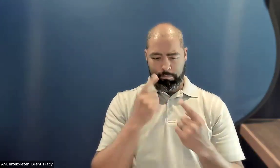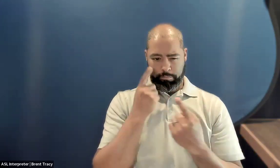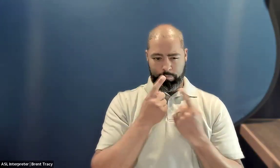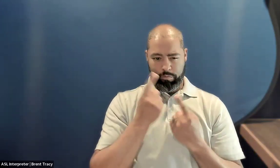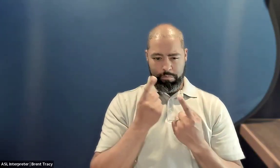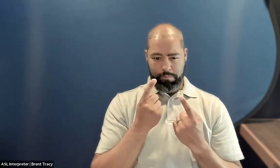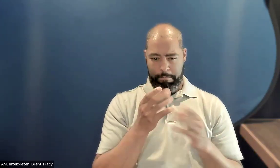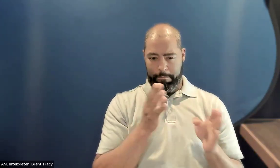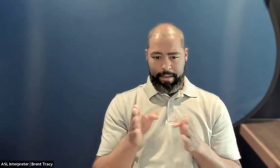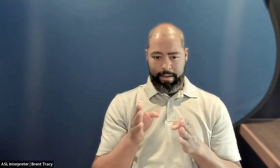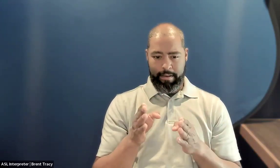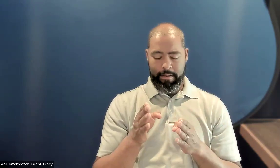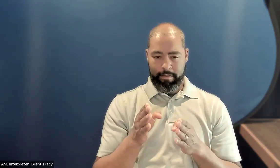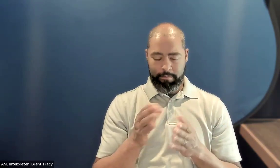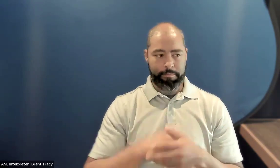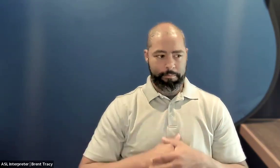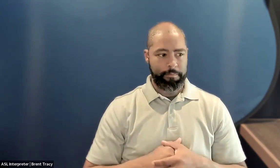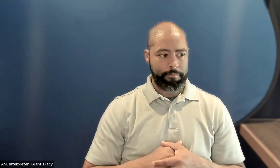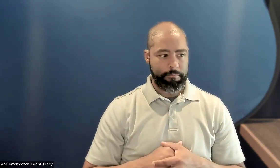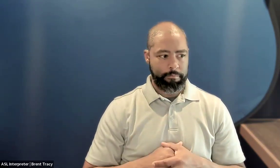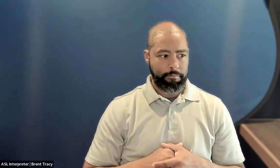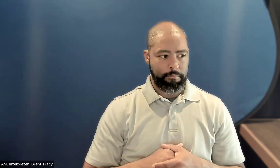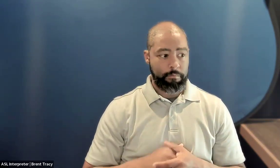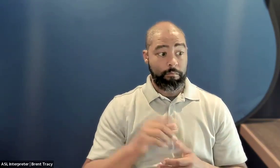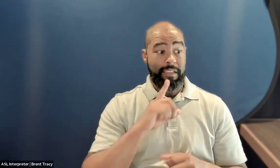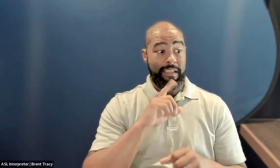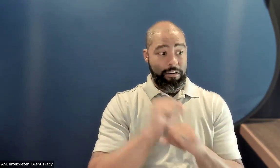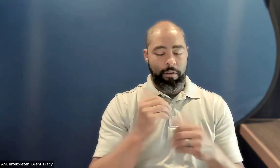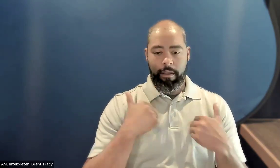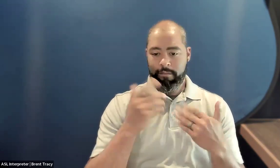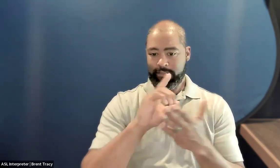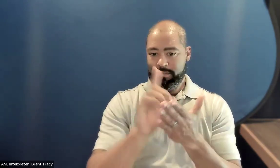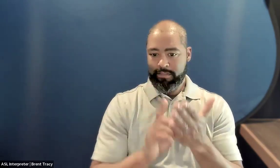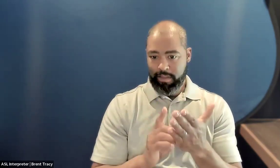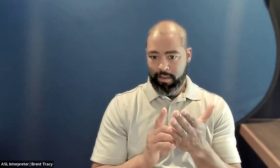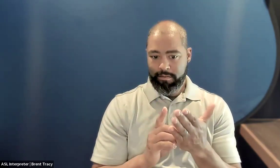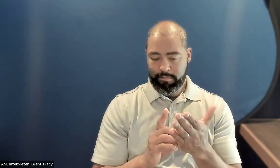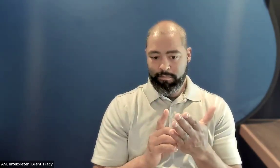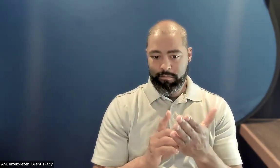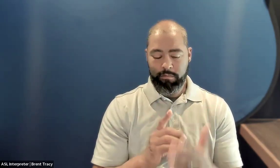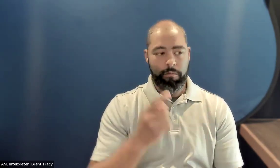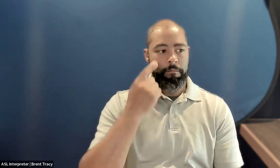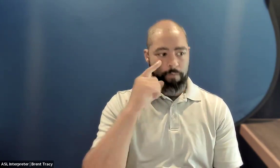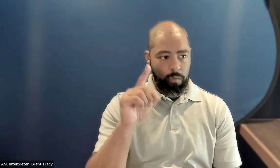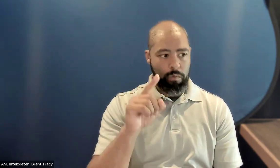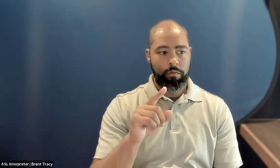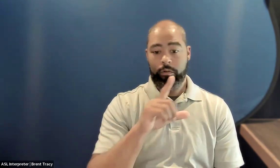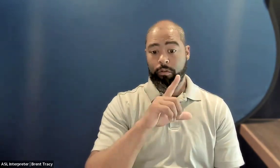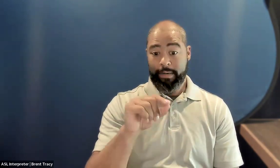provides an actual design depth for that 20-50 hundred year storm to be used as a starting point in design.